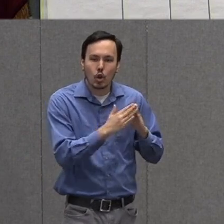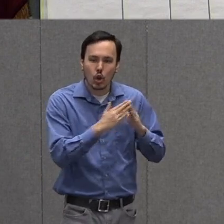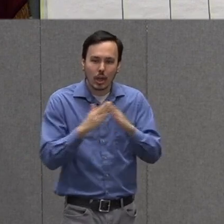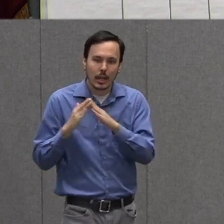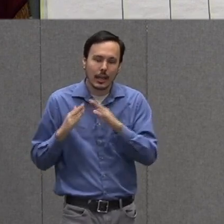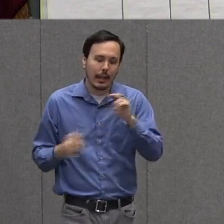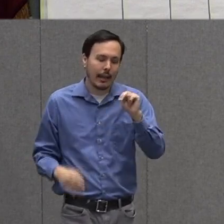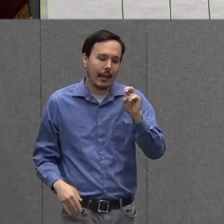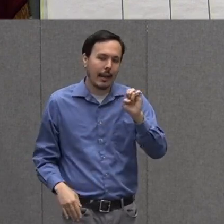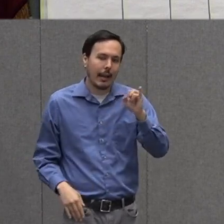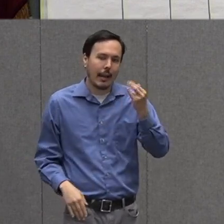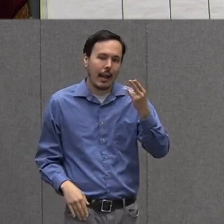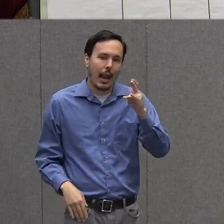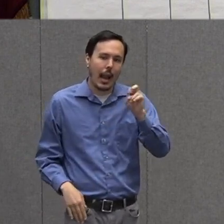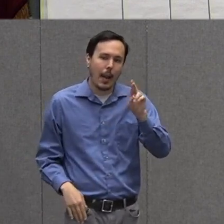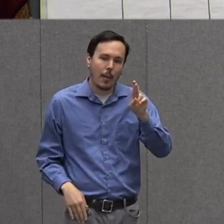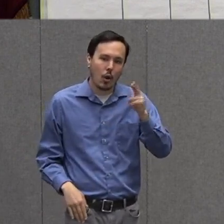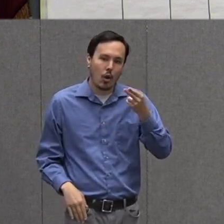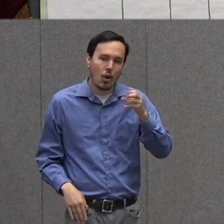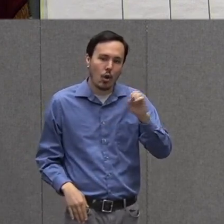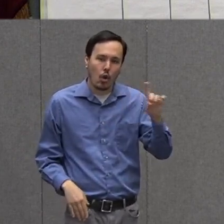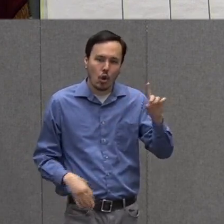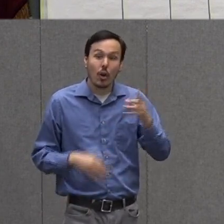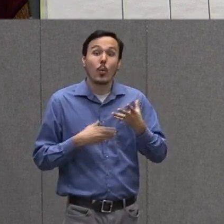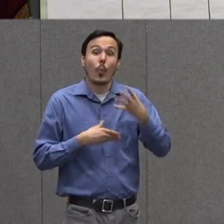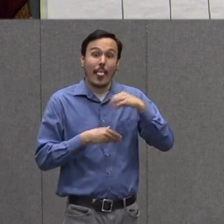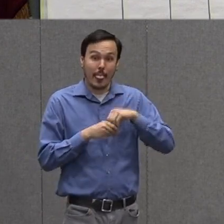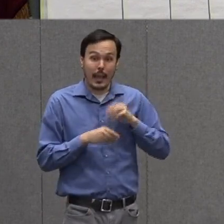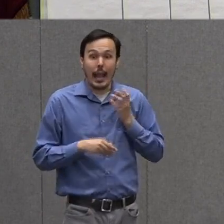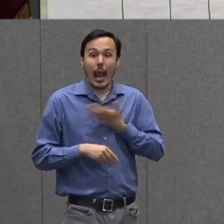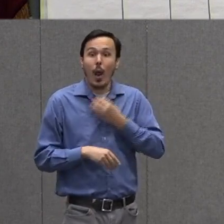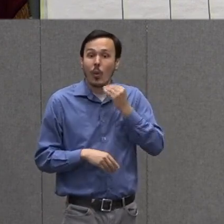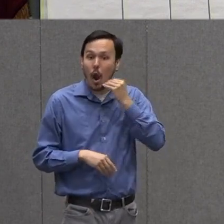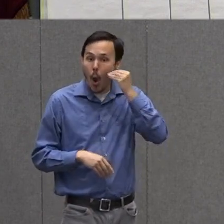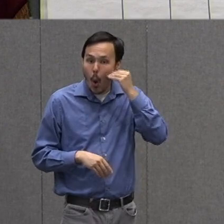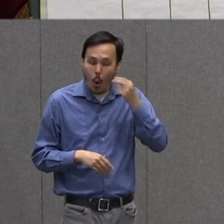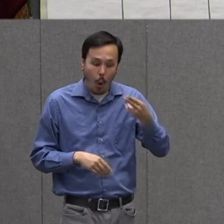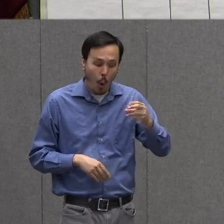within our homes, and around the world.